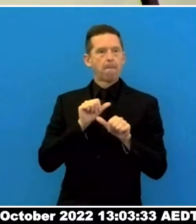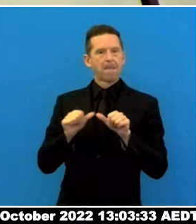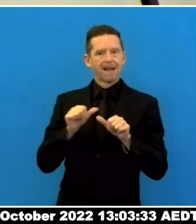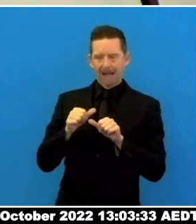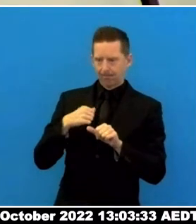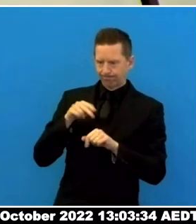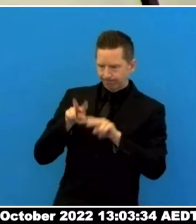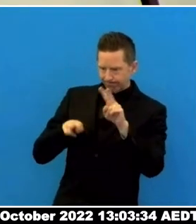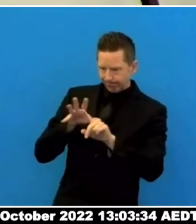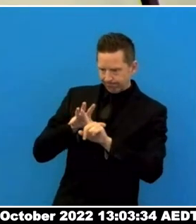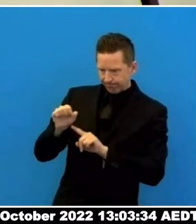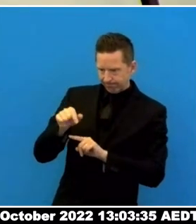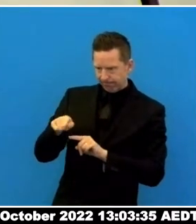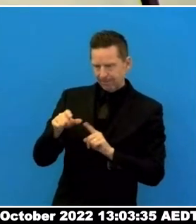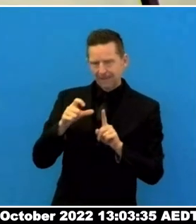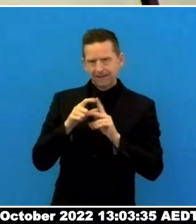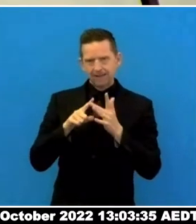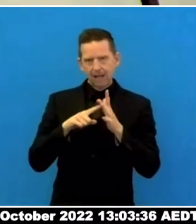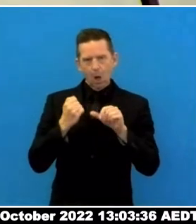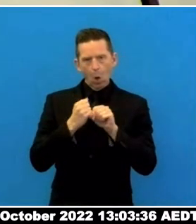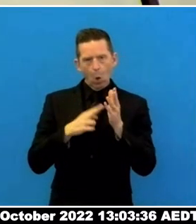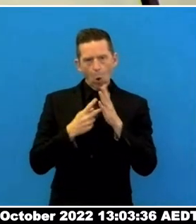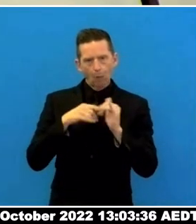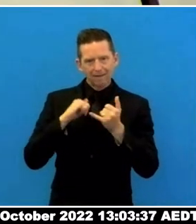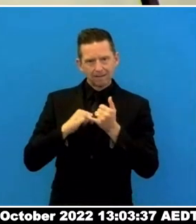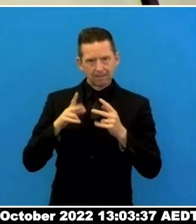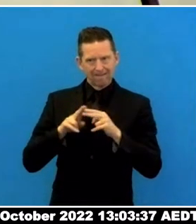in the health system or improves the chances of people